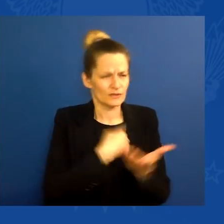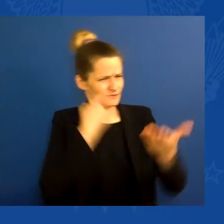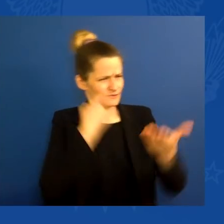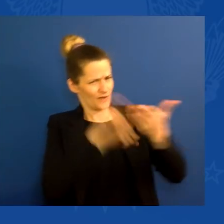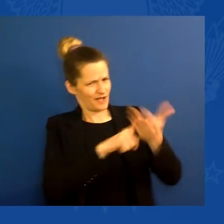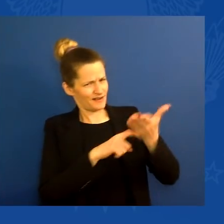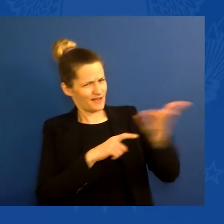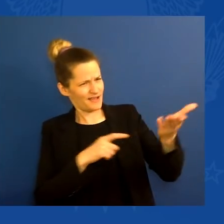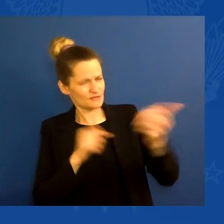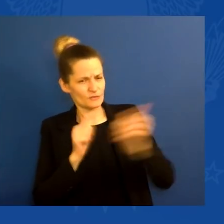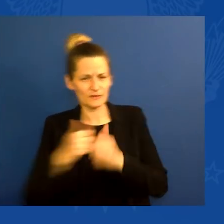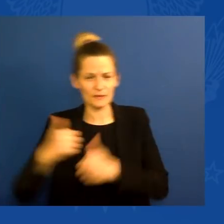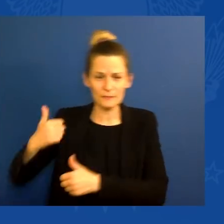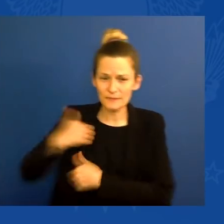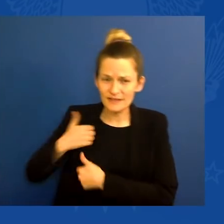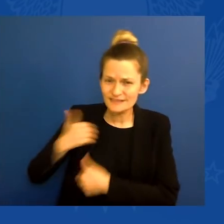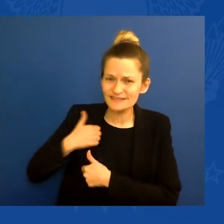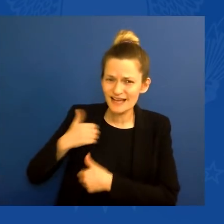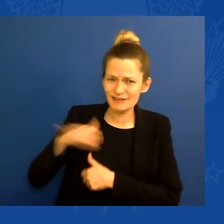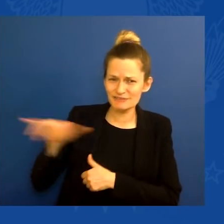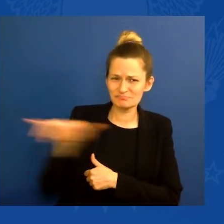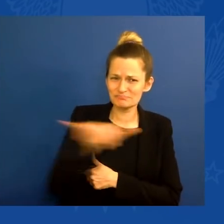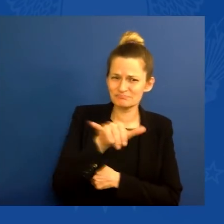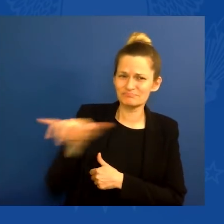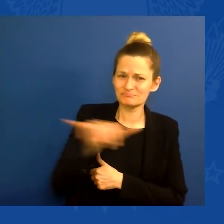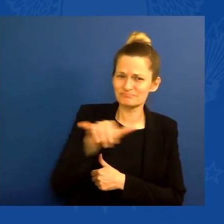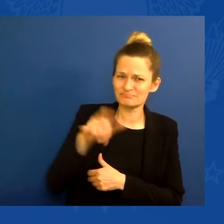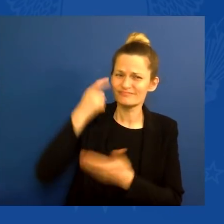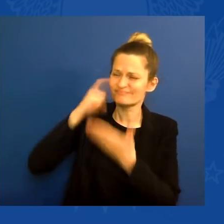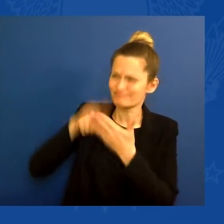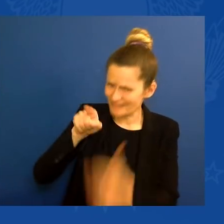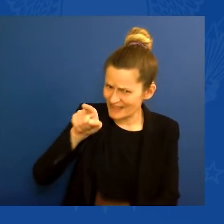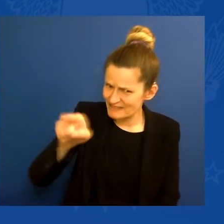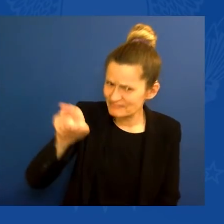More people continue to die from post-traumatic stress